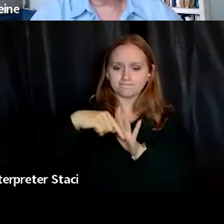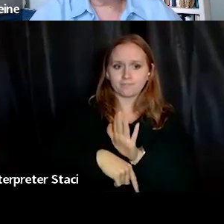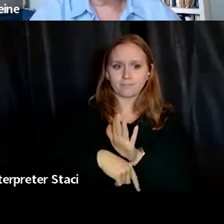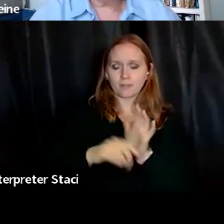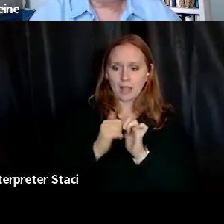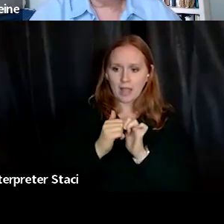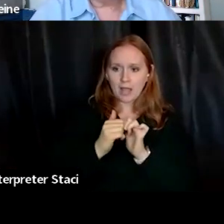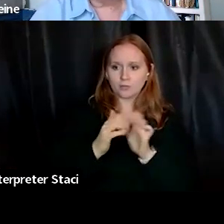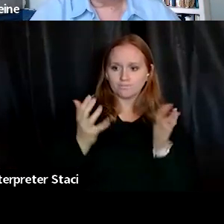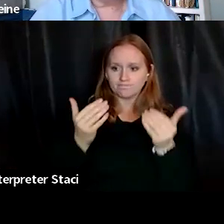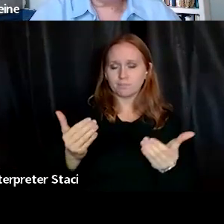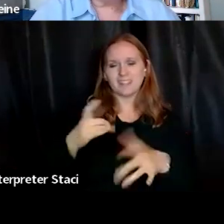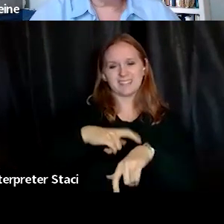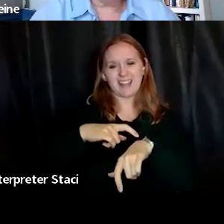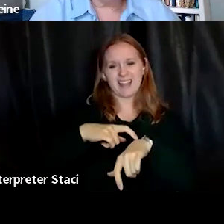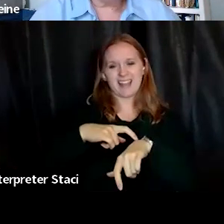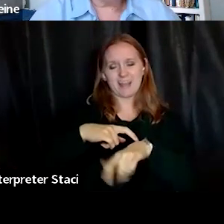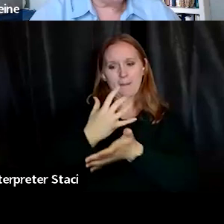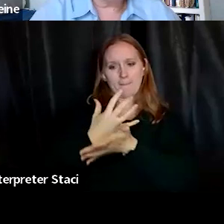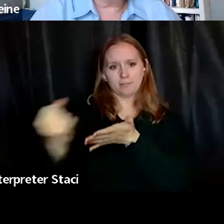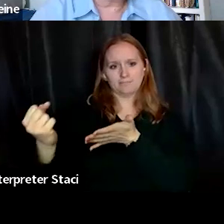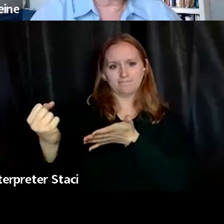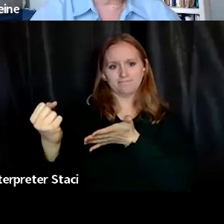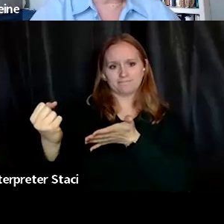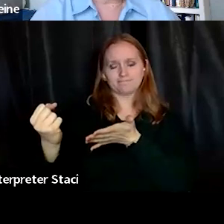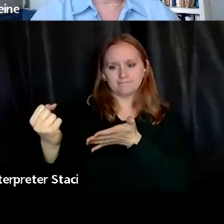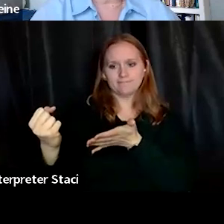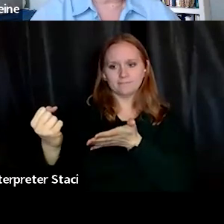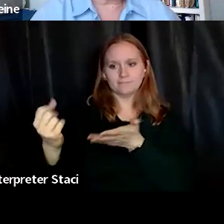So we've run outta time. I just wanna thank all of our panelists